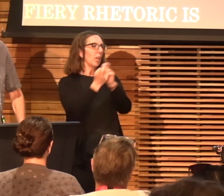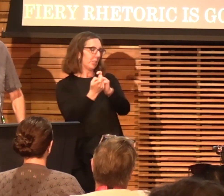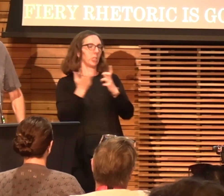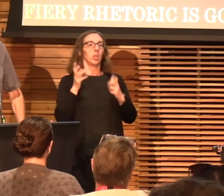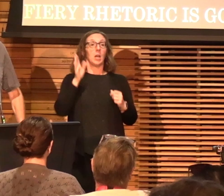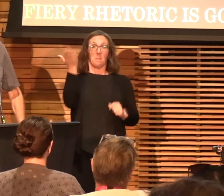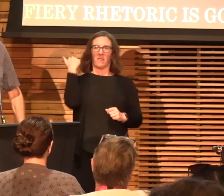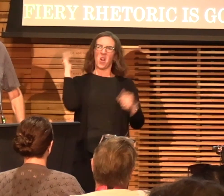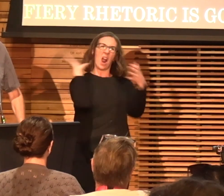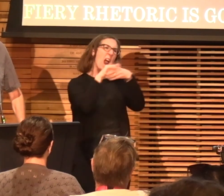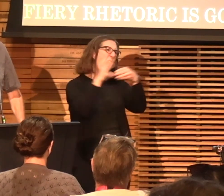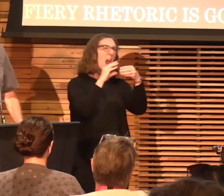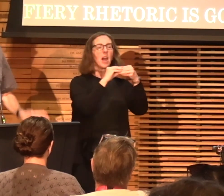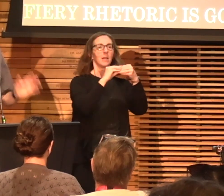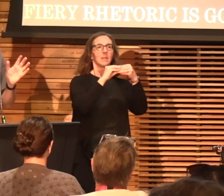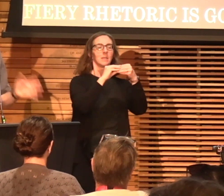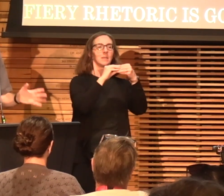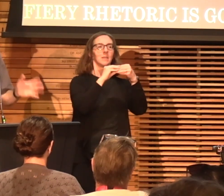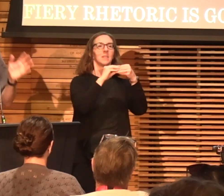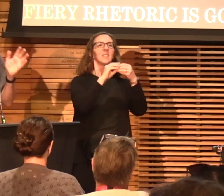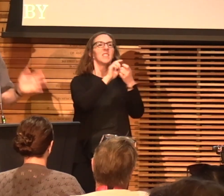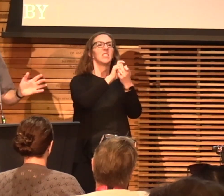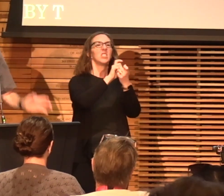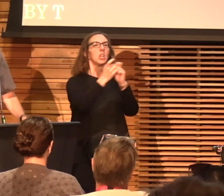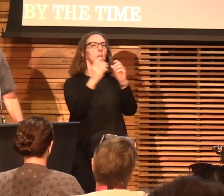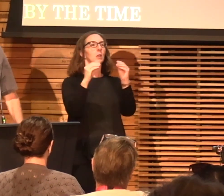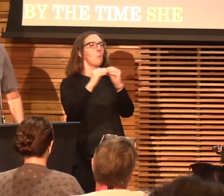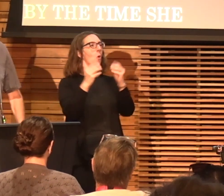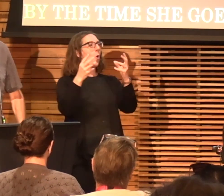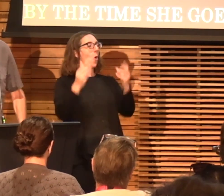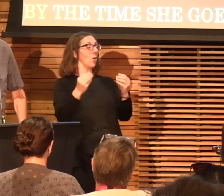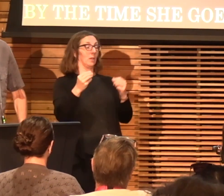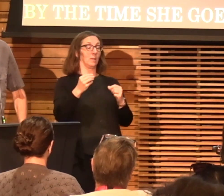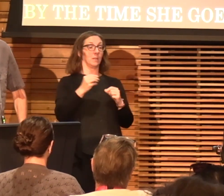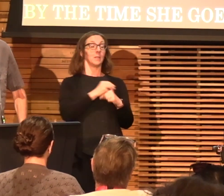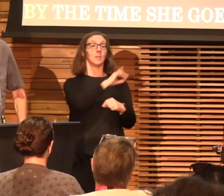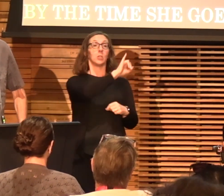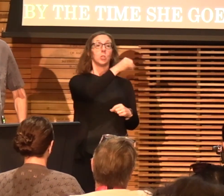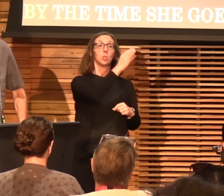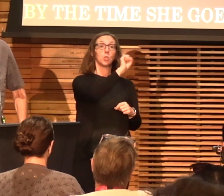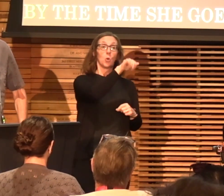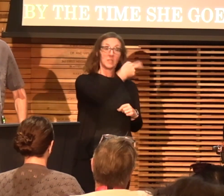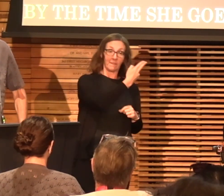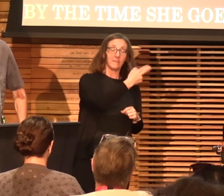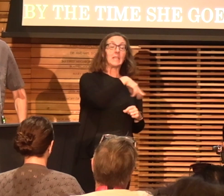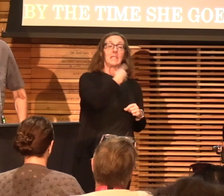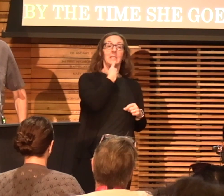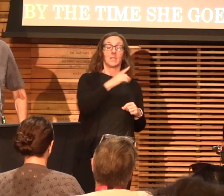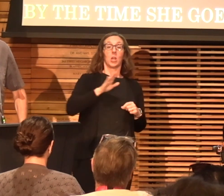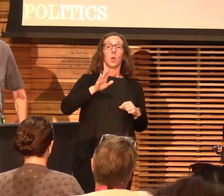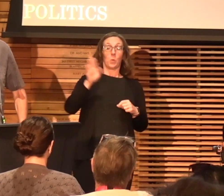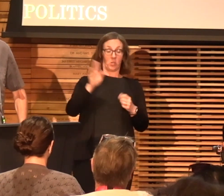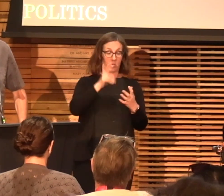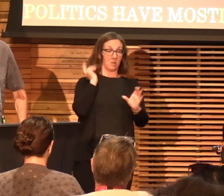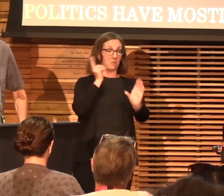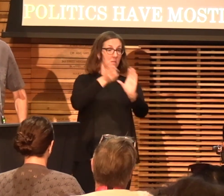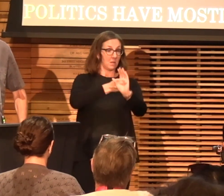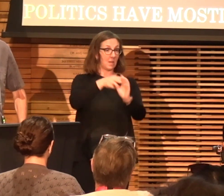Joseph Lash claims that by the time she goes to work for the AFB, her politics have mostly mellowed.